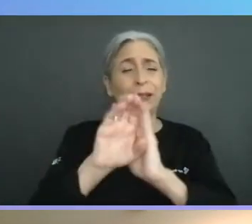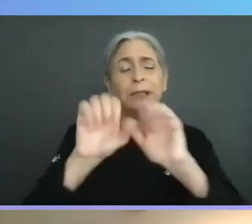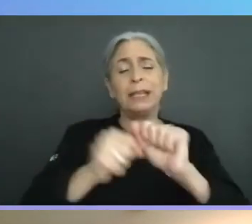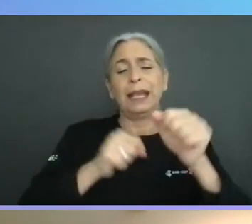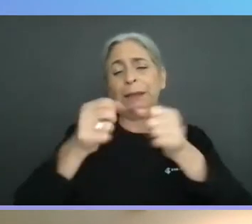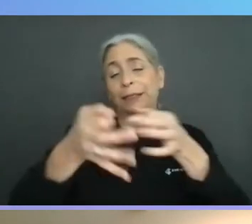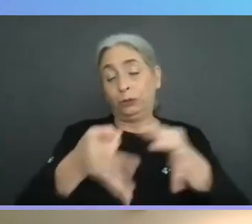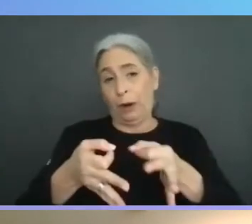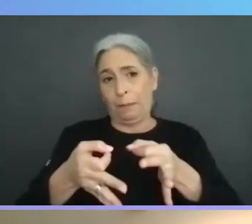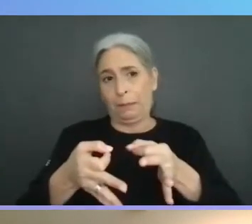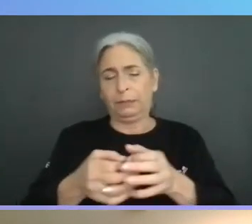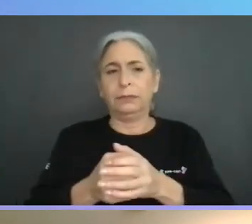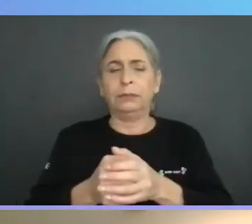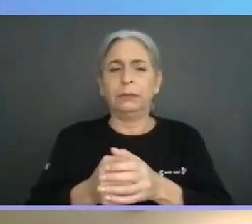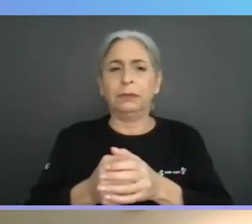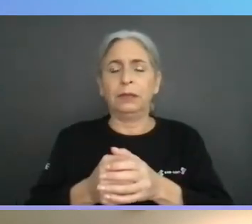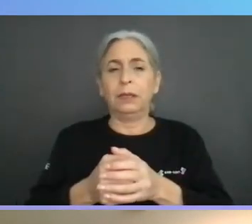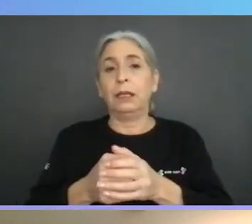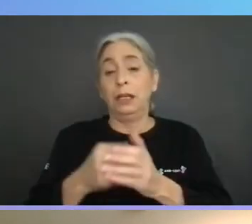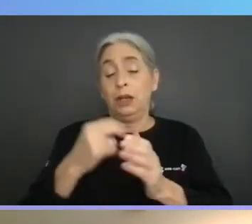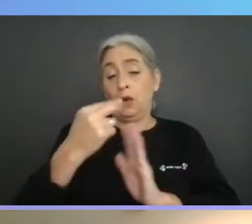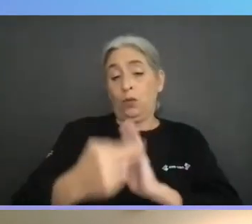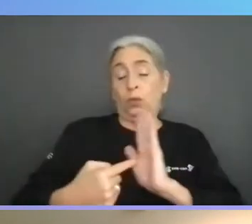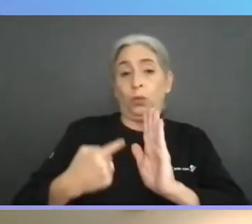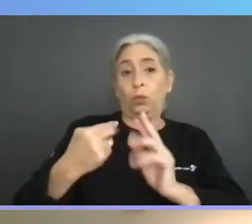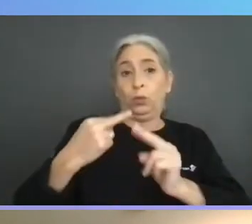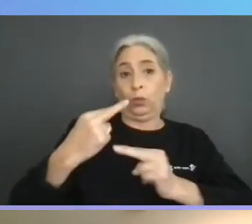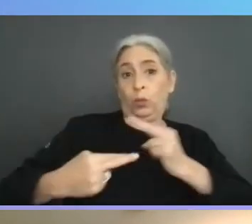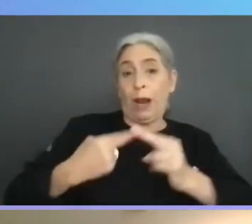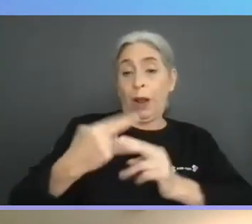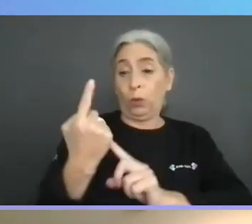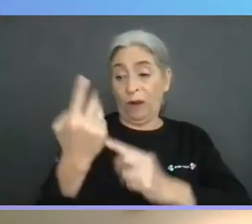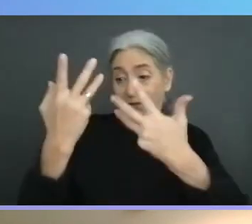be described. And after round one, we are further refining the